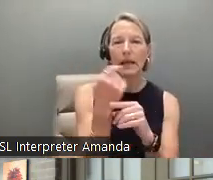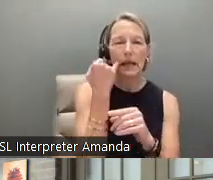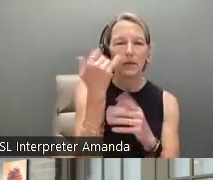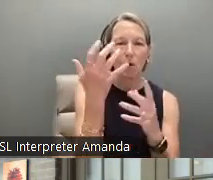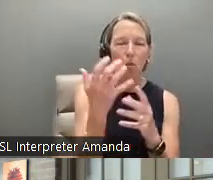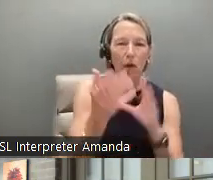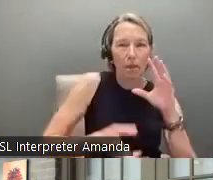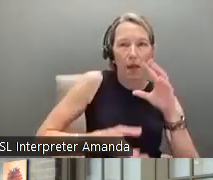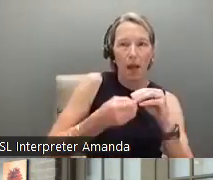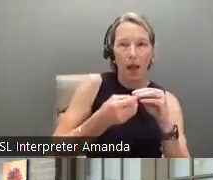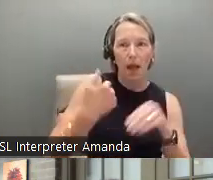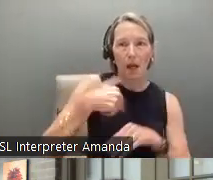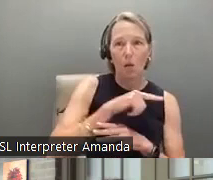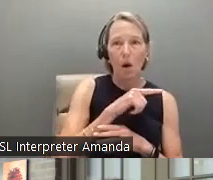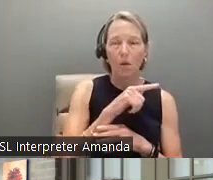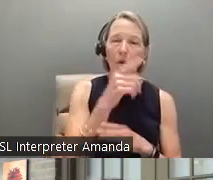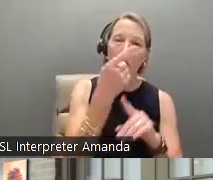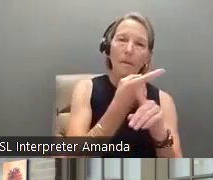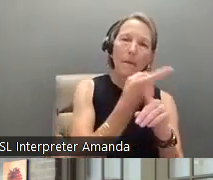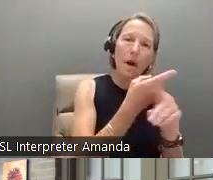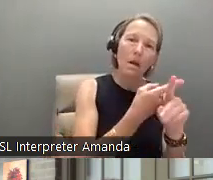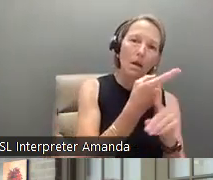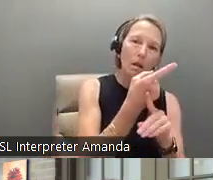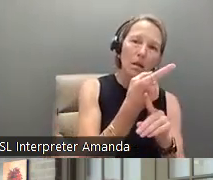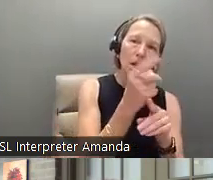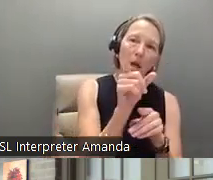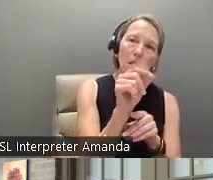be added to our monthly email newsletter feel free to just